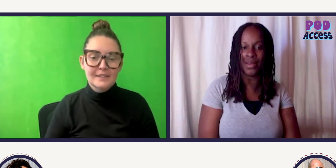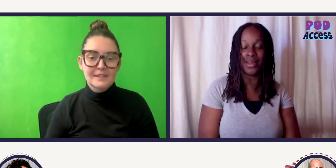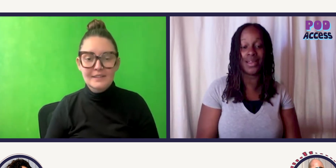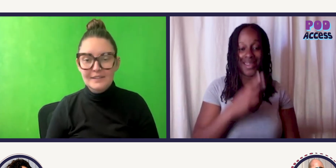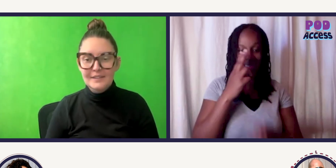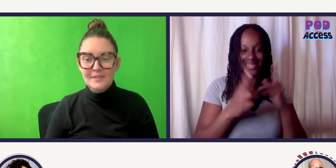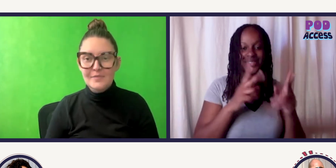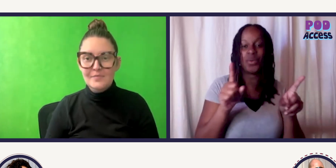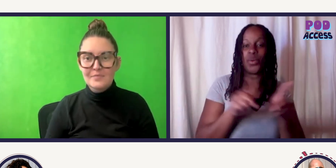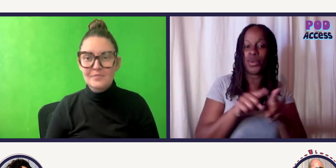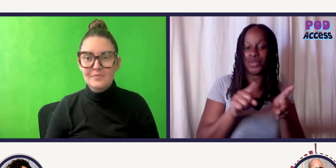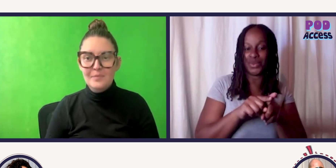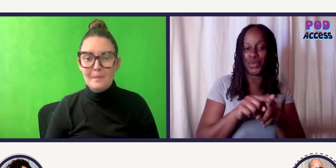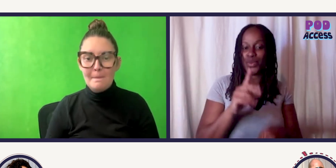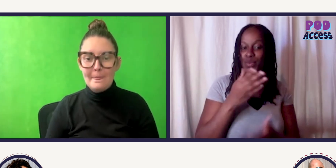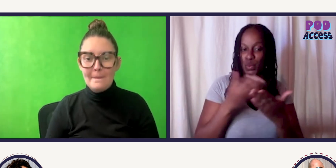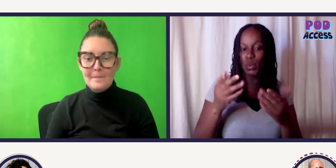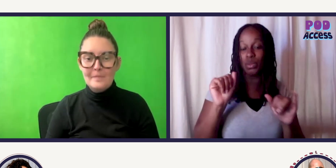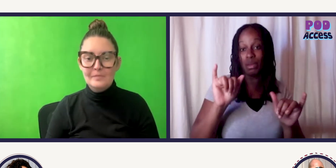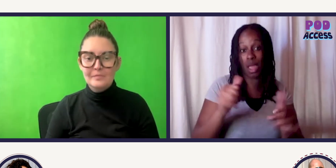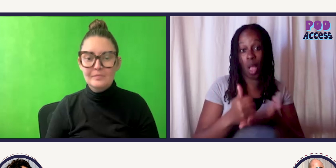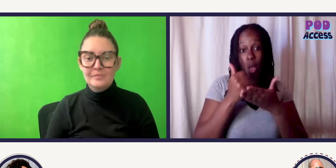Editing is also a tool that can help craft your story.